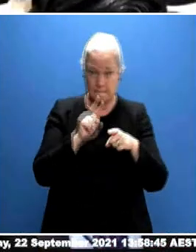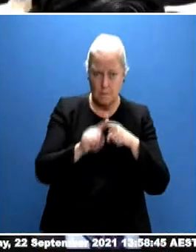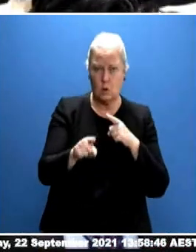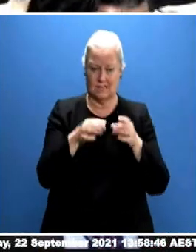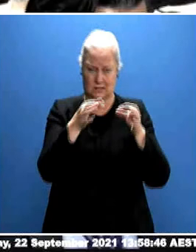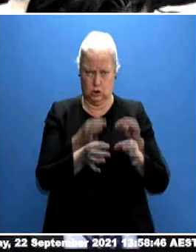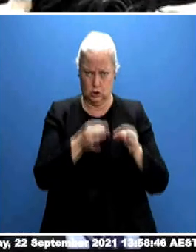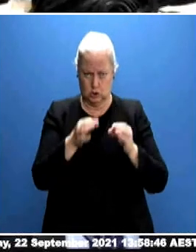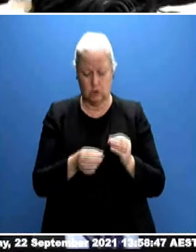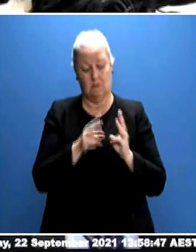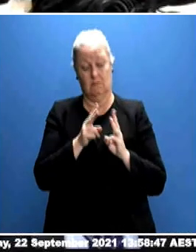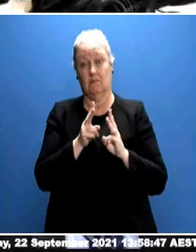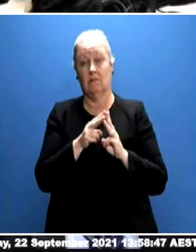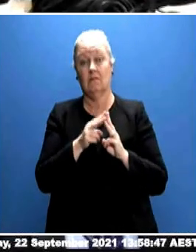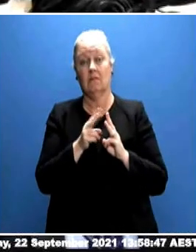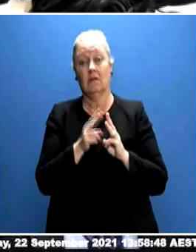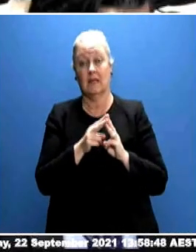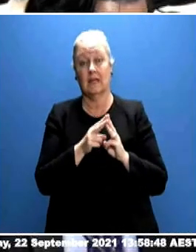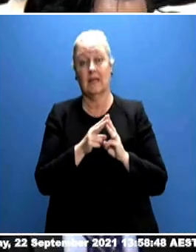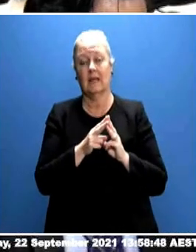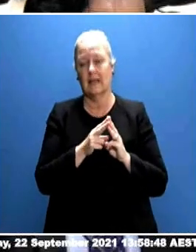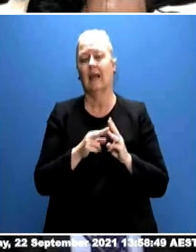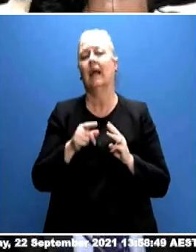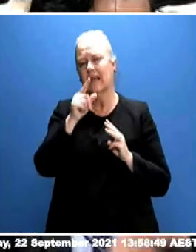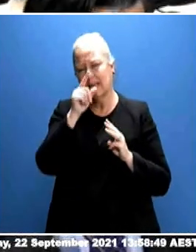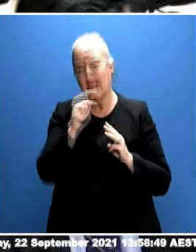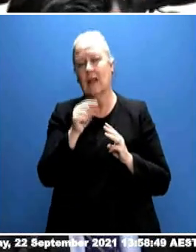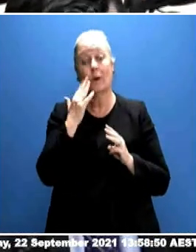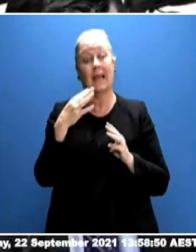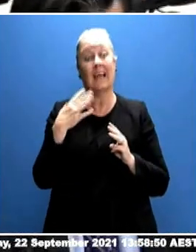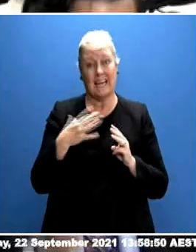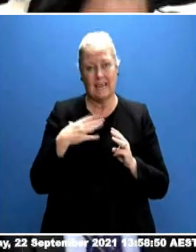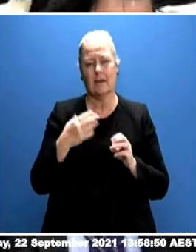the other two directors are empowered to make review decisions as needed? Yes.